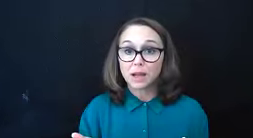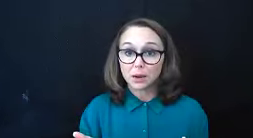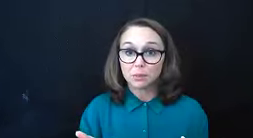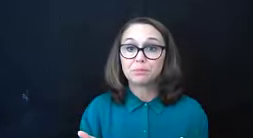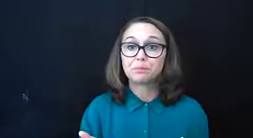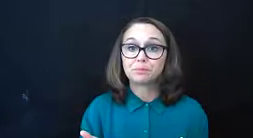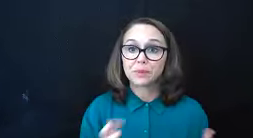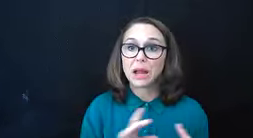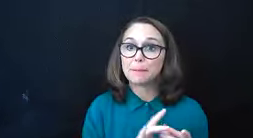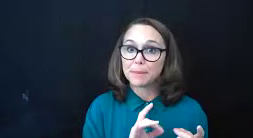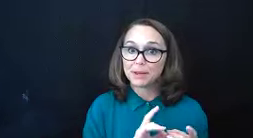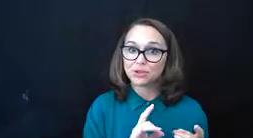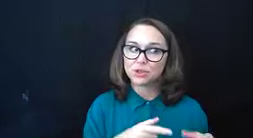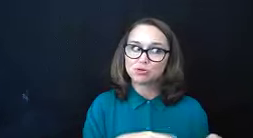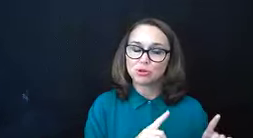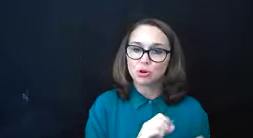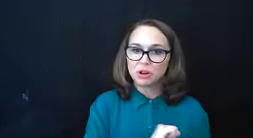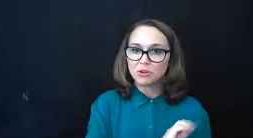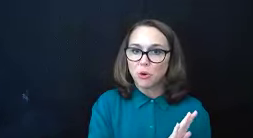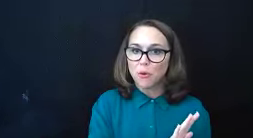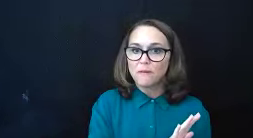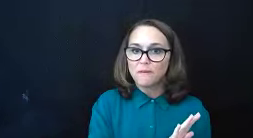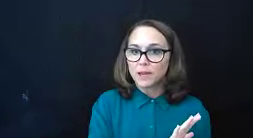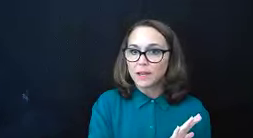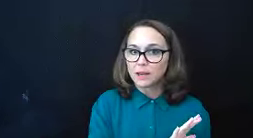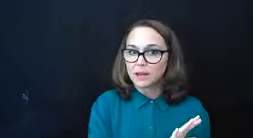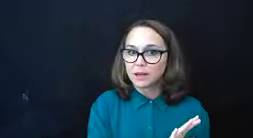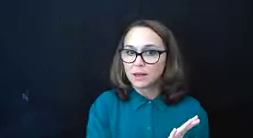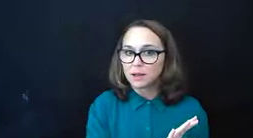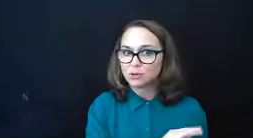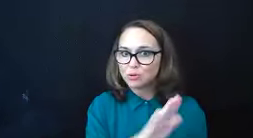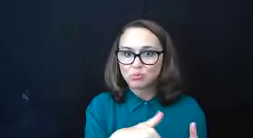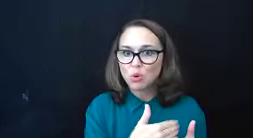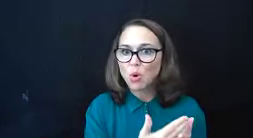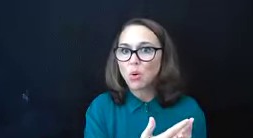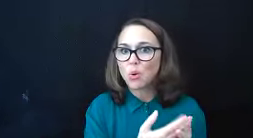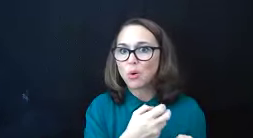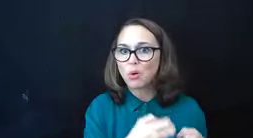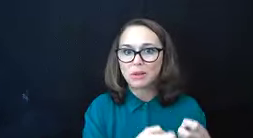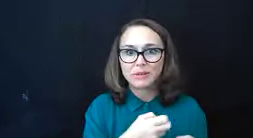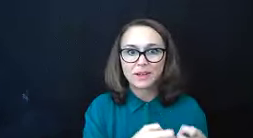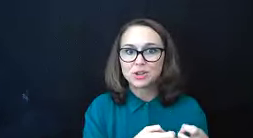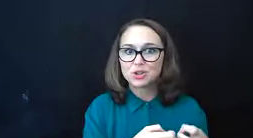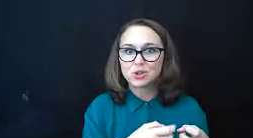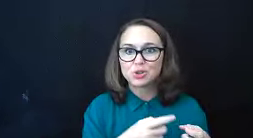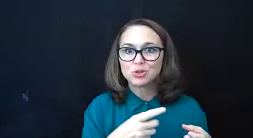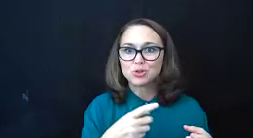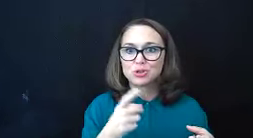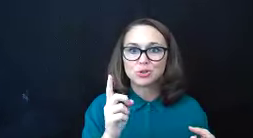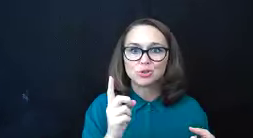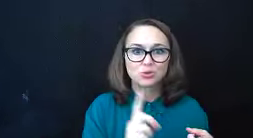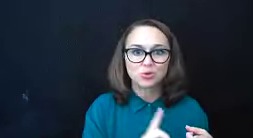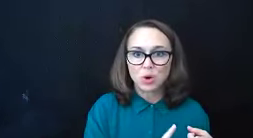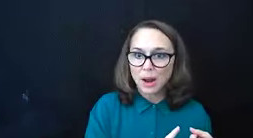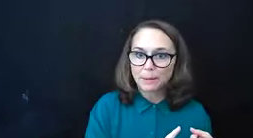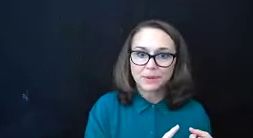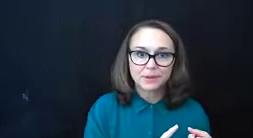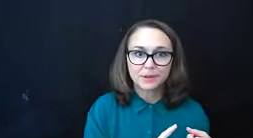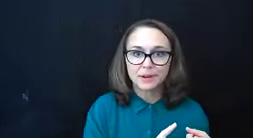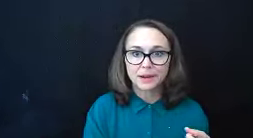it was during Covid, and all of our issues dropped somewhat as we were moving along. If